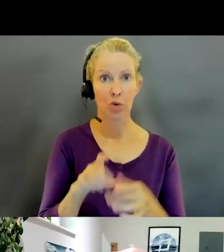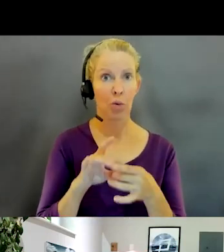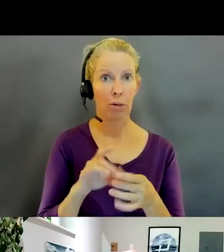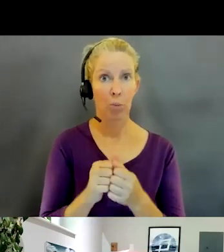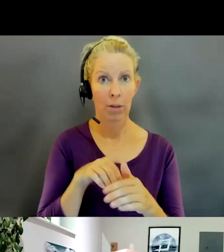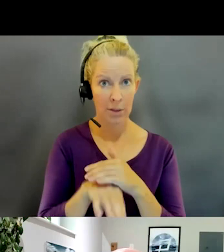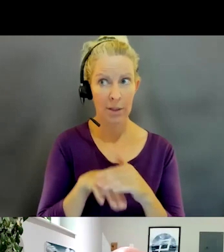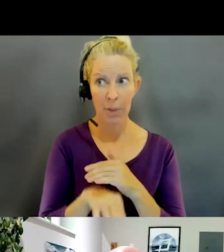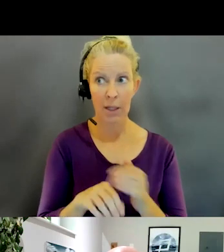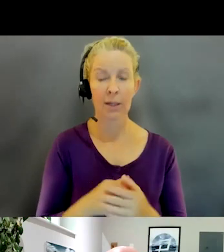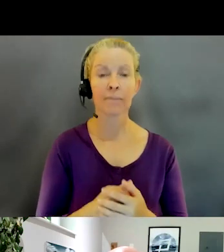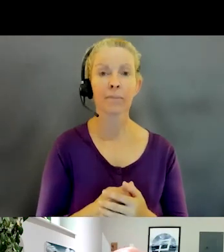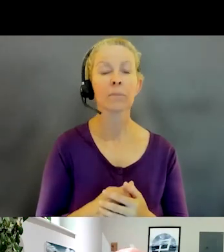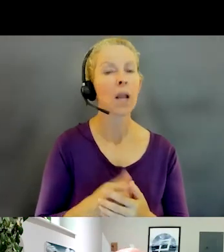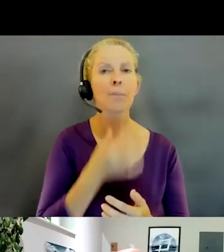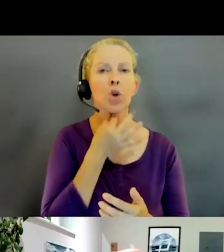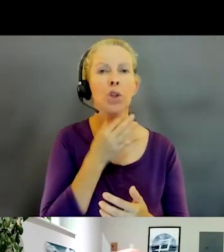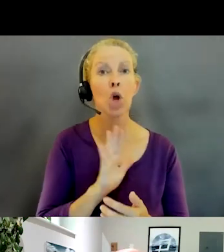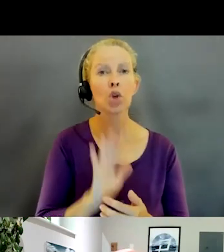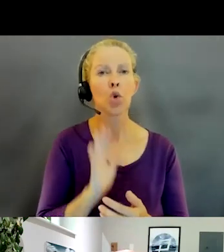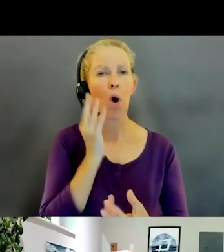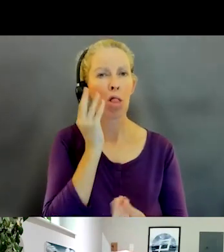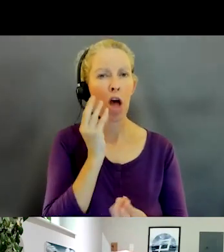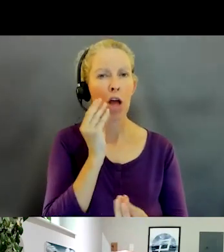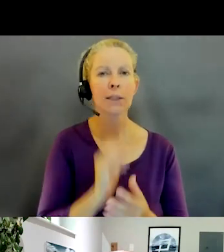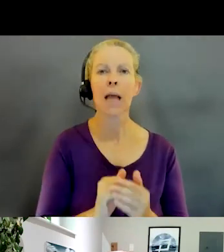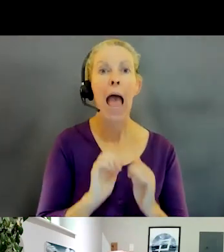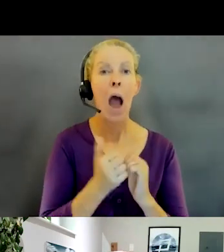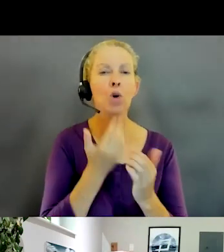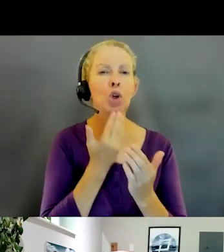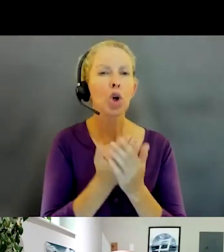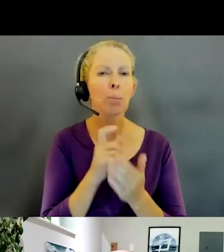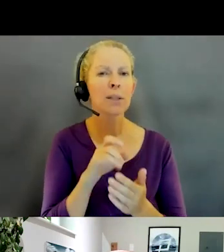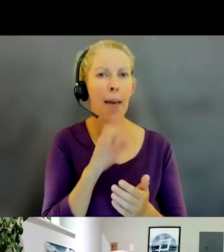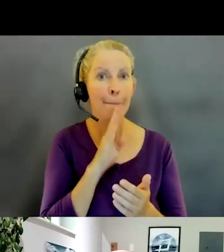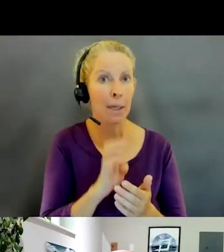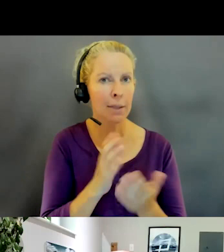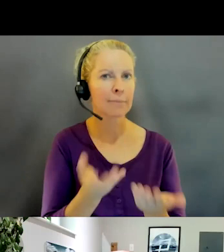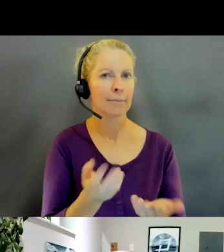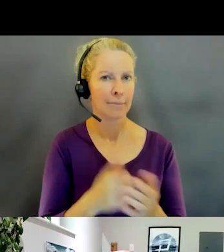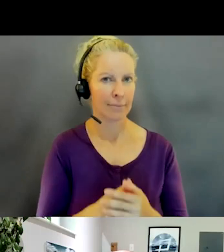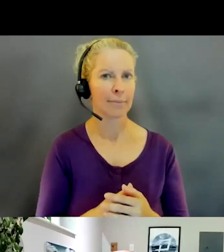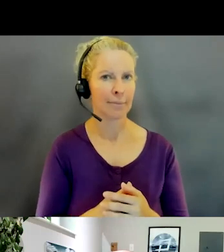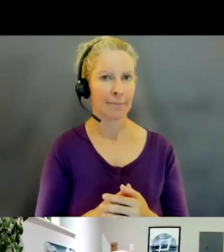your thoughts, how good does it have to be? >> Glenda: Yeah, and I think that is really